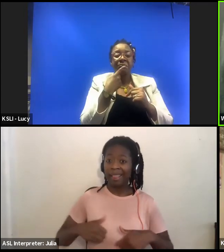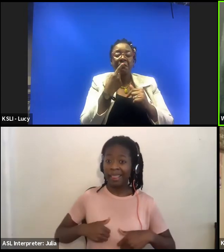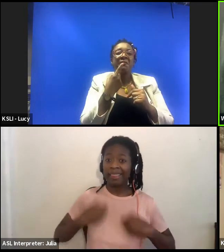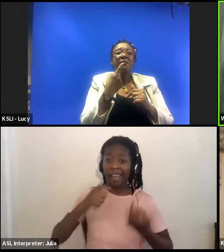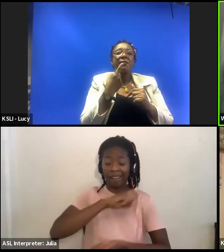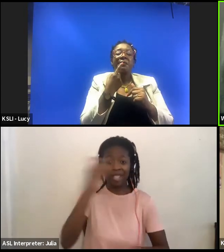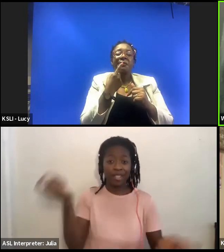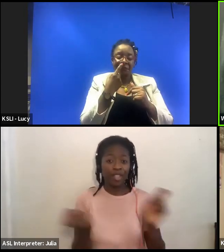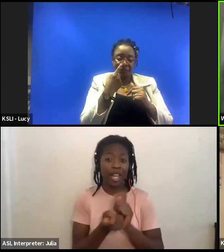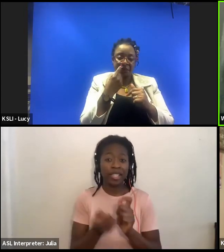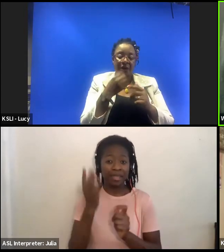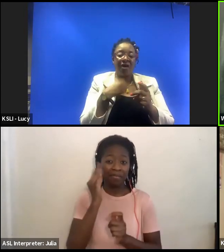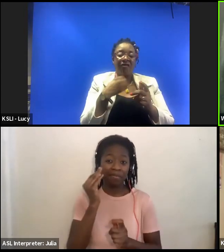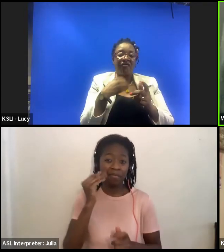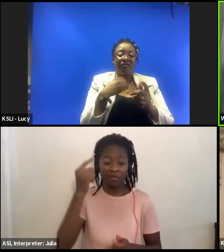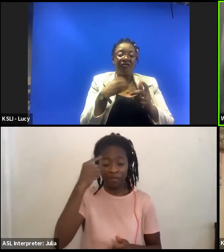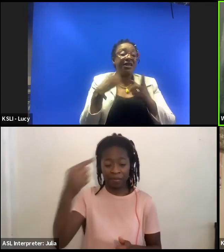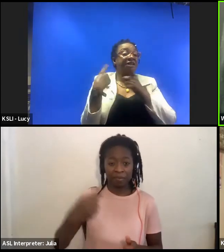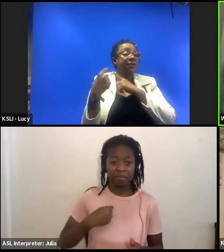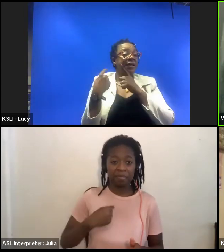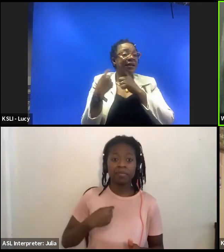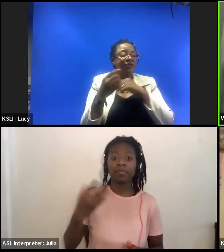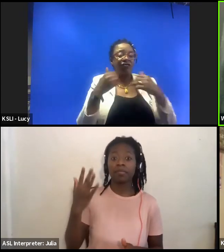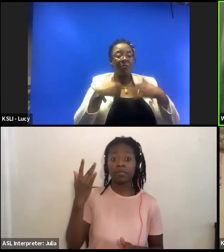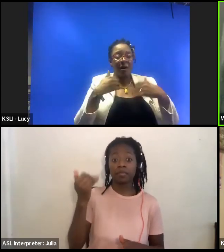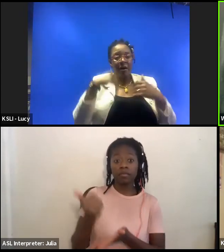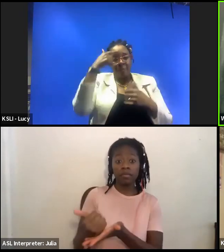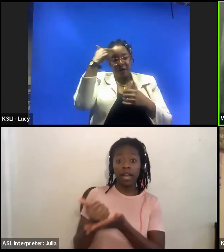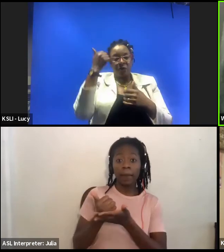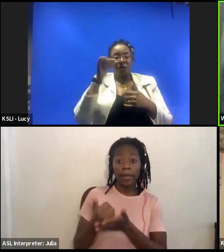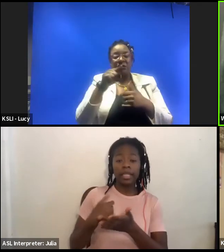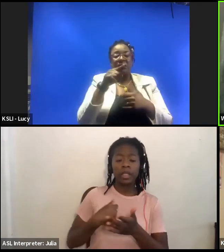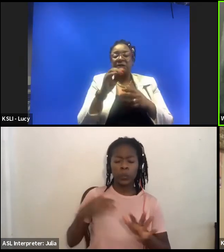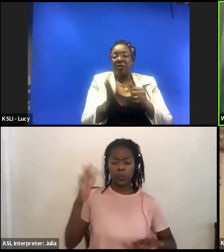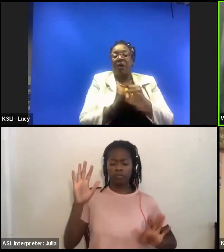because it helped me like step back, especially this year